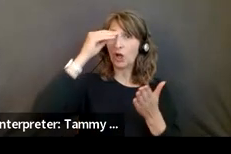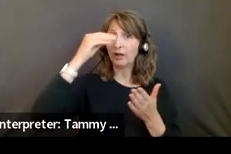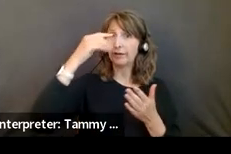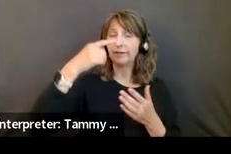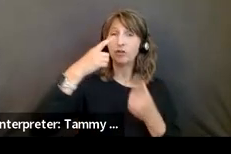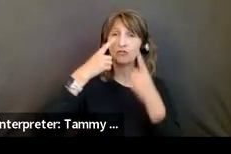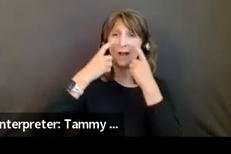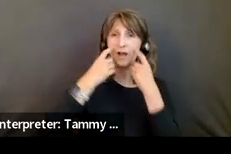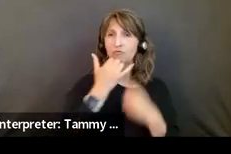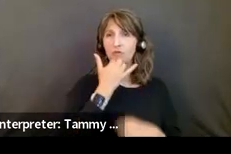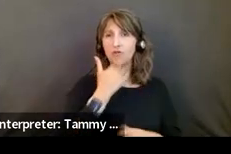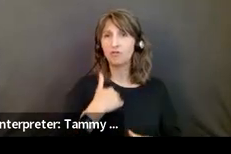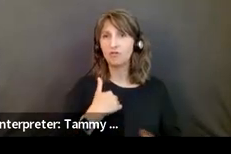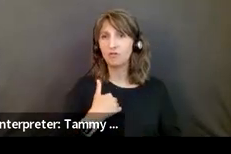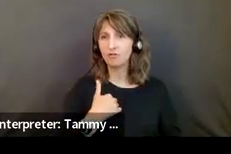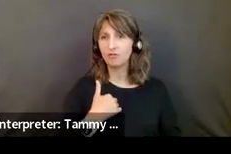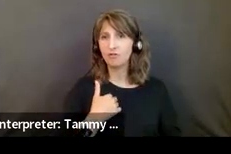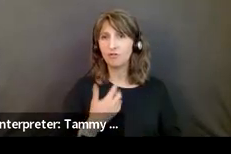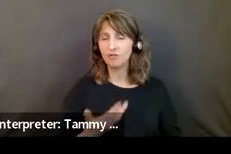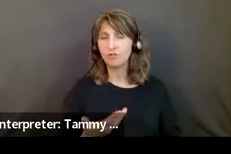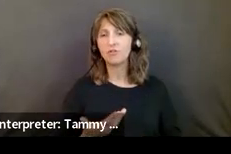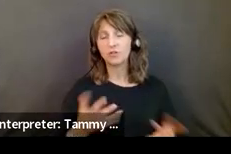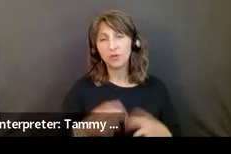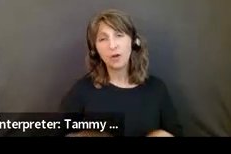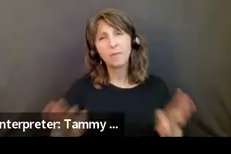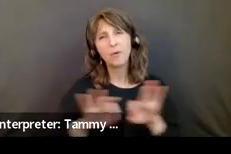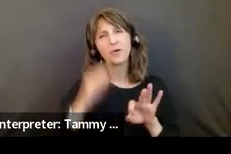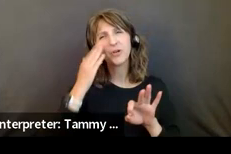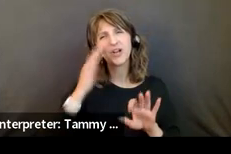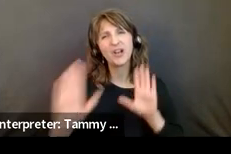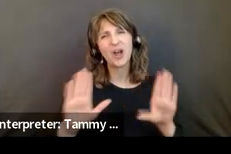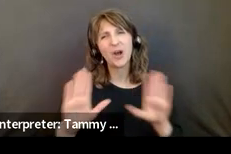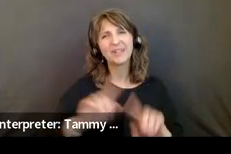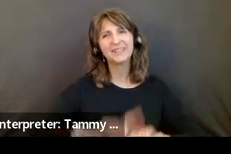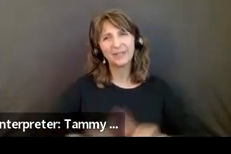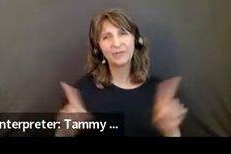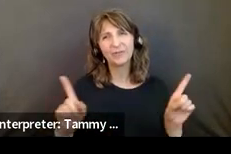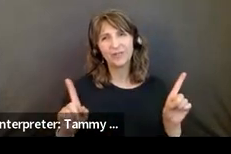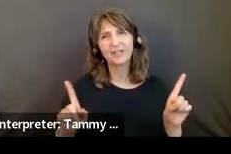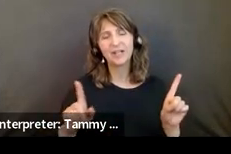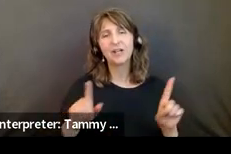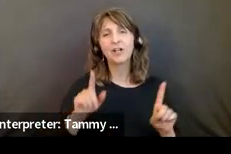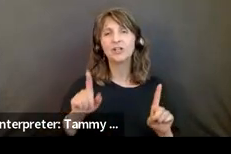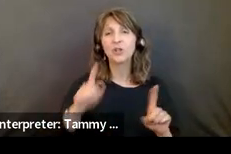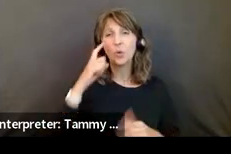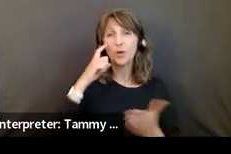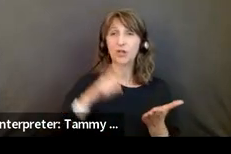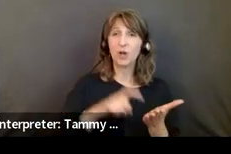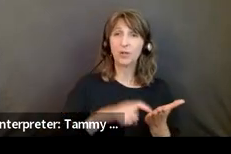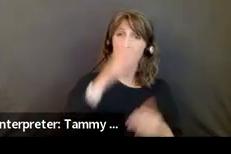So again, important to know the difference. So you'll see more anger expressed in voice.